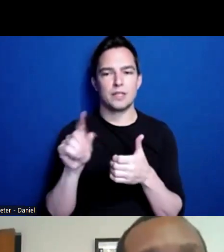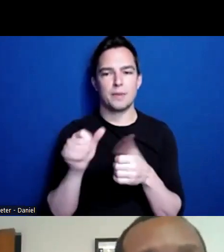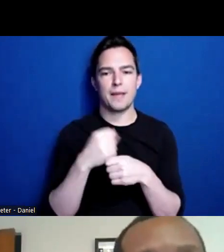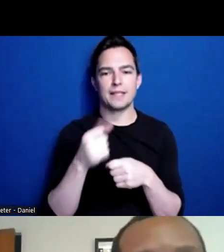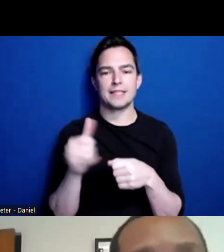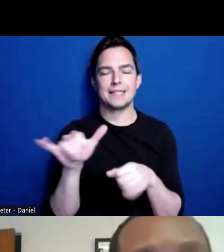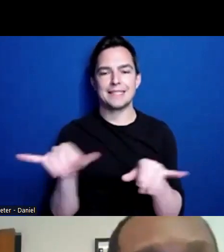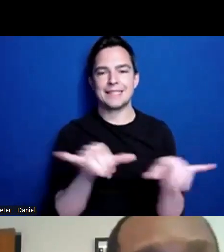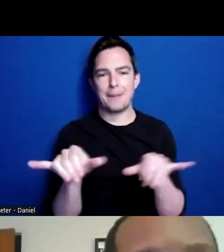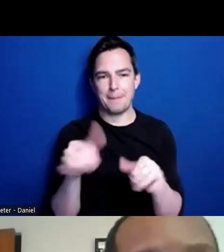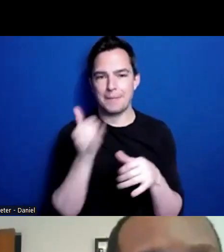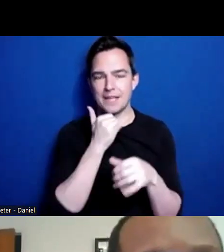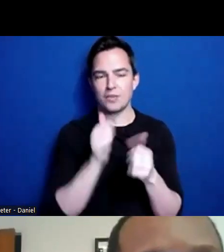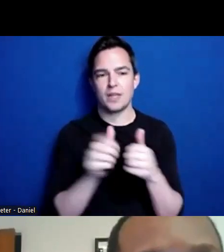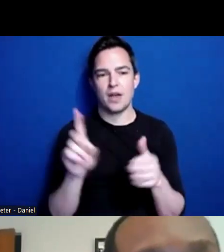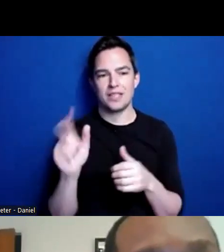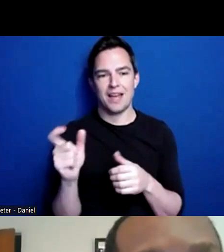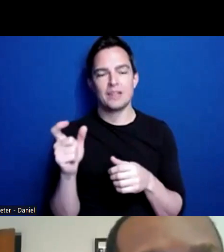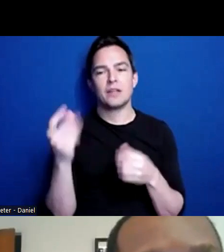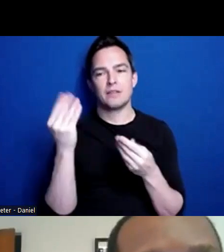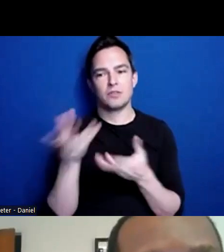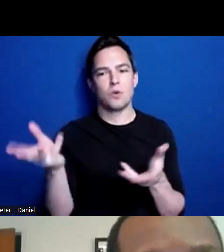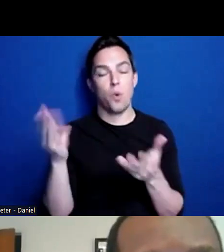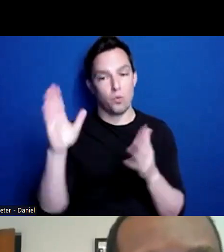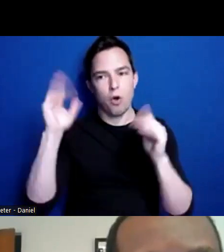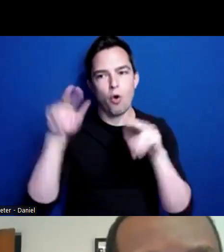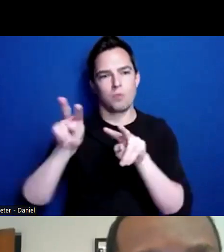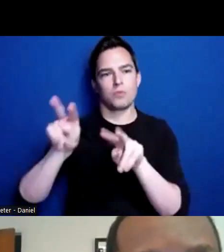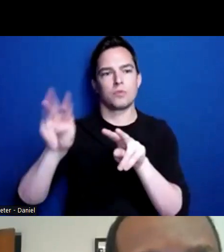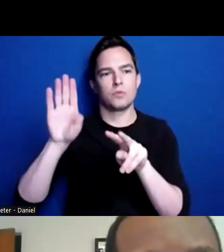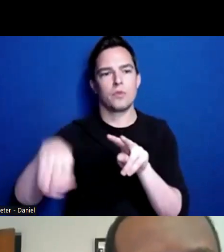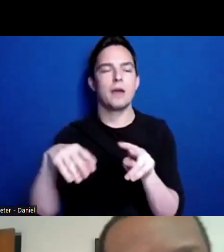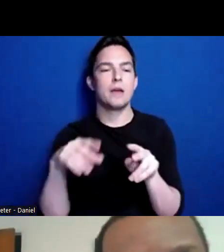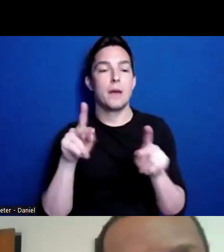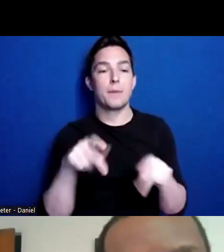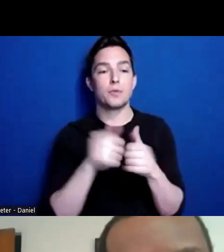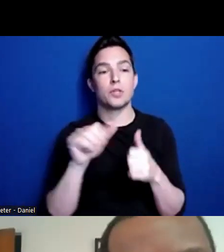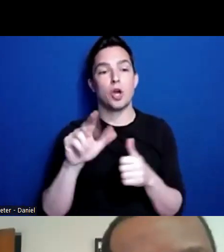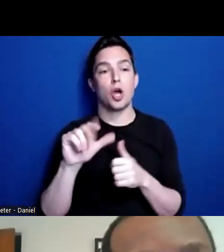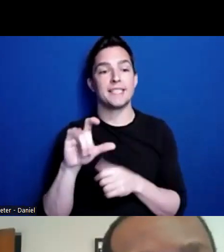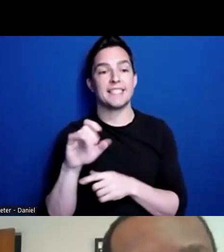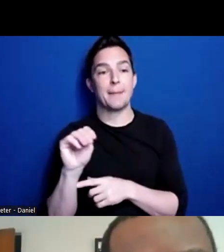undiagnosed and let them know there is hope that if a person with autism can obtain a doctorate